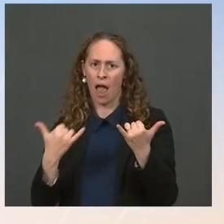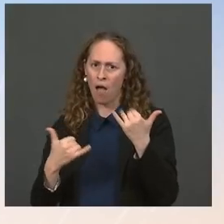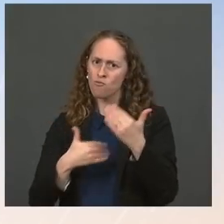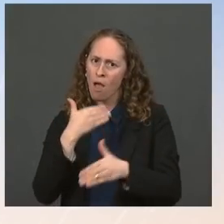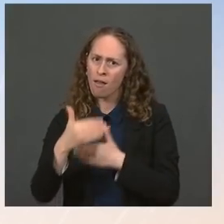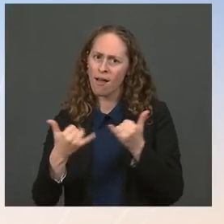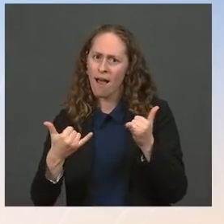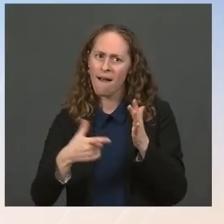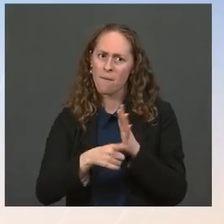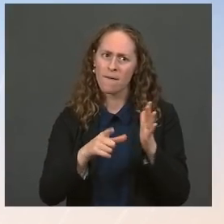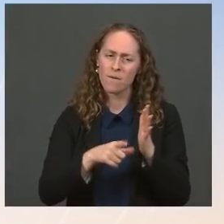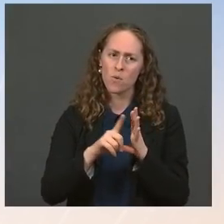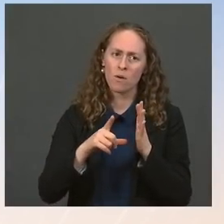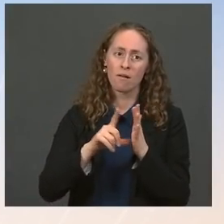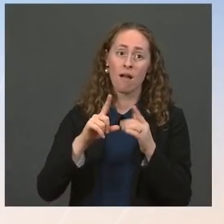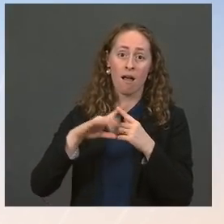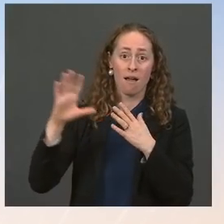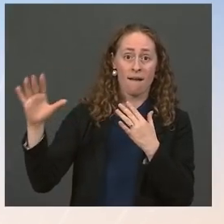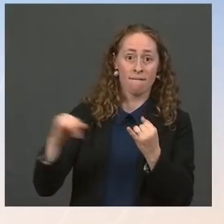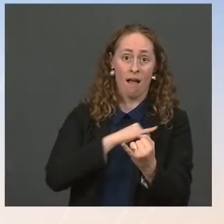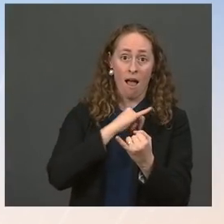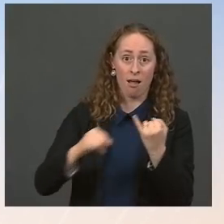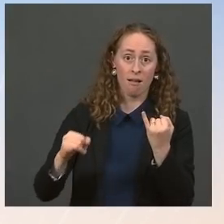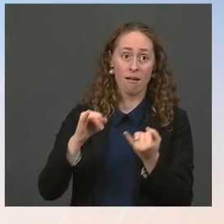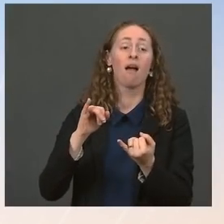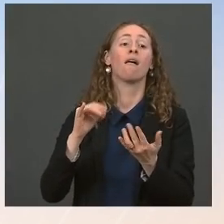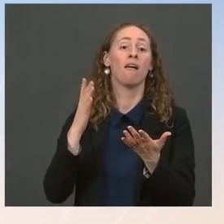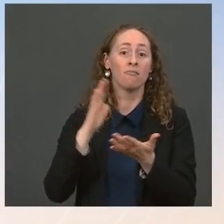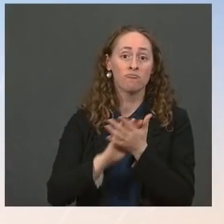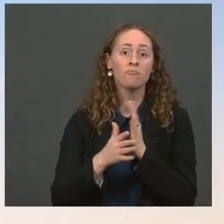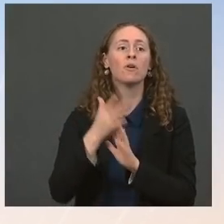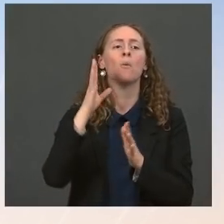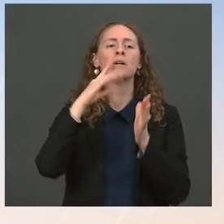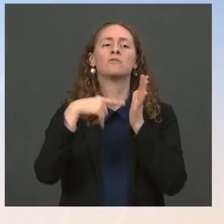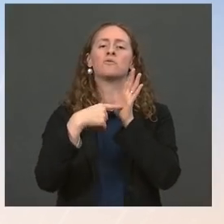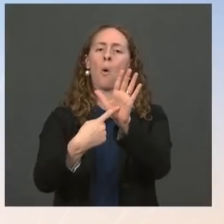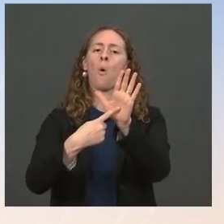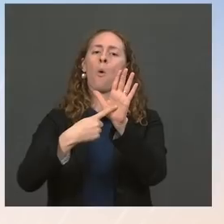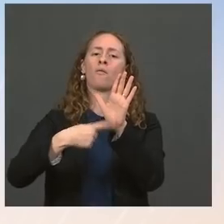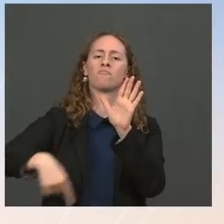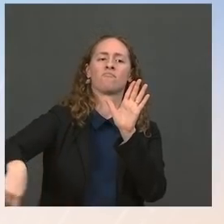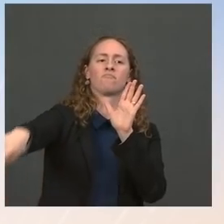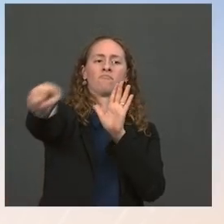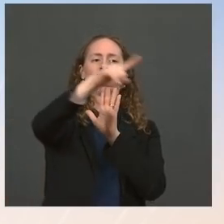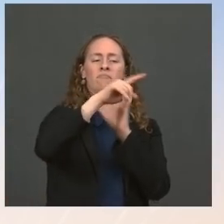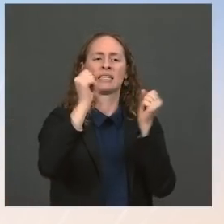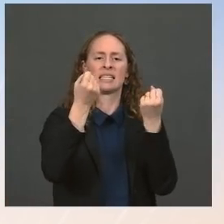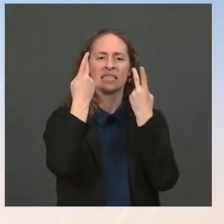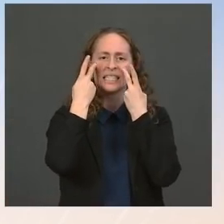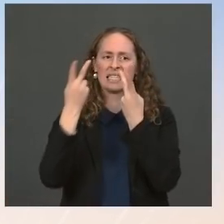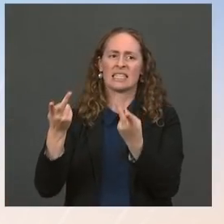and through the OIRA process and review, it will be posted publicly in the Federal Register and you will all have access to every detail of it.